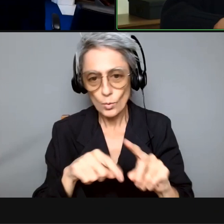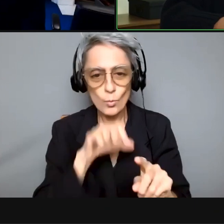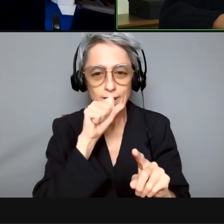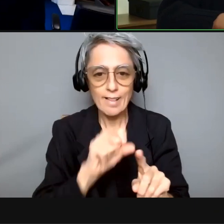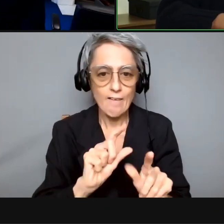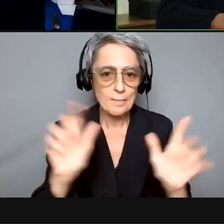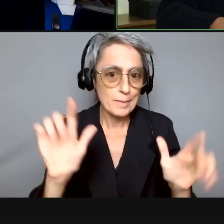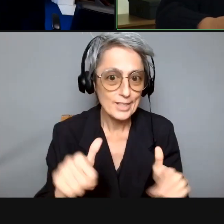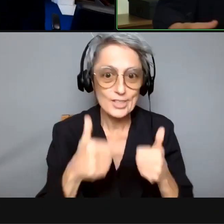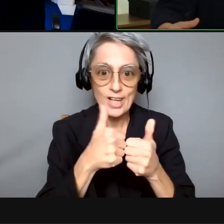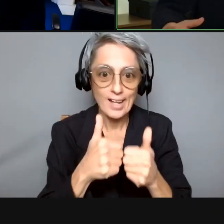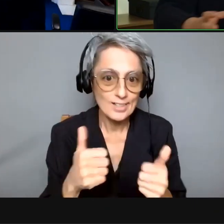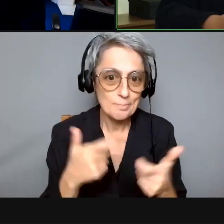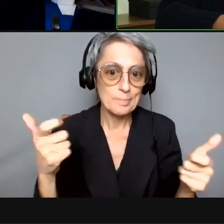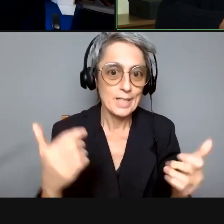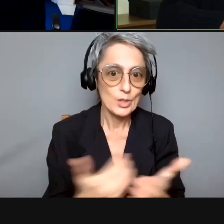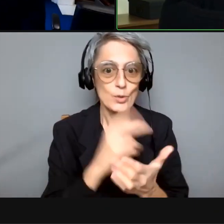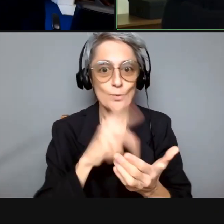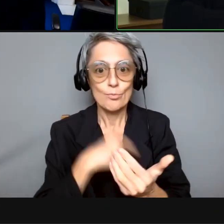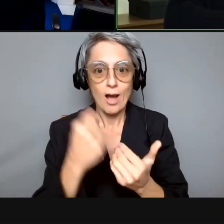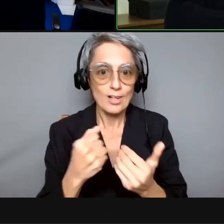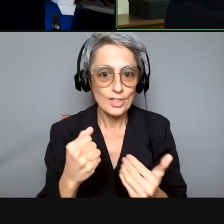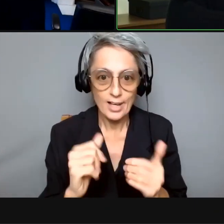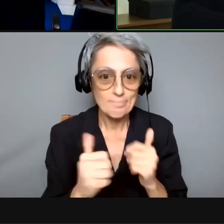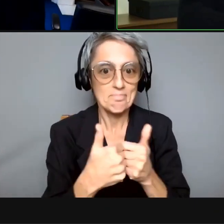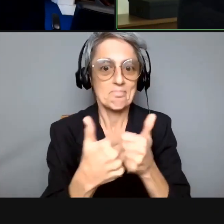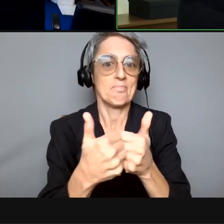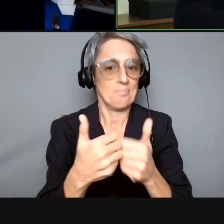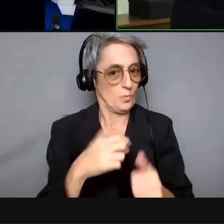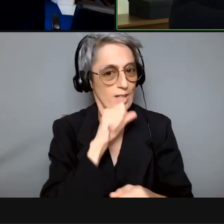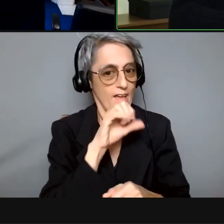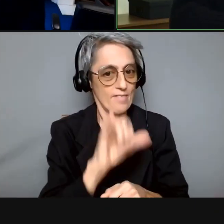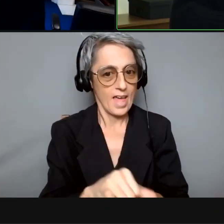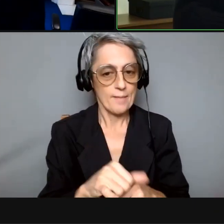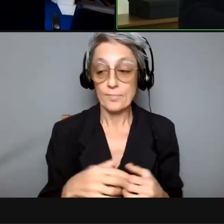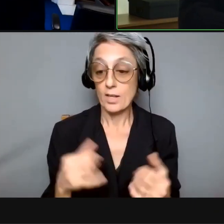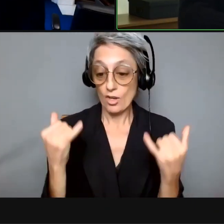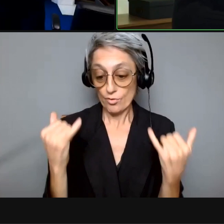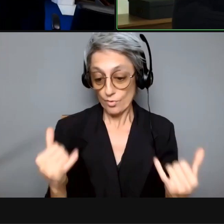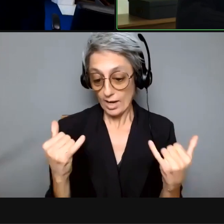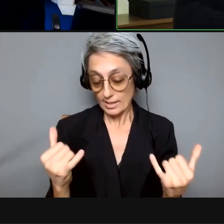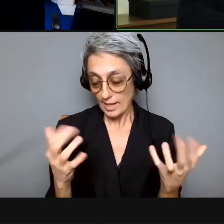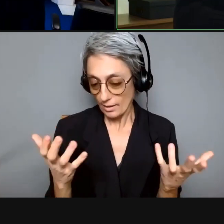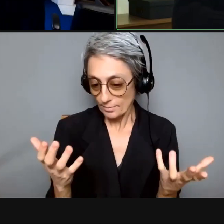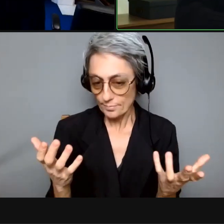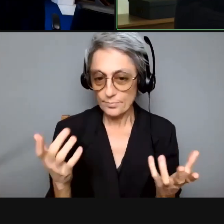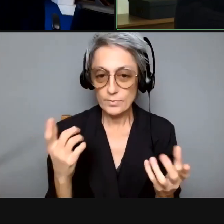So where we are is we're sort of in the middle of both of the two big challenges